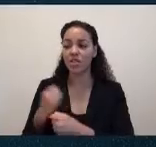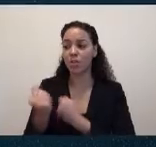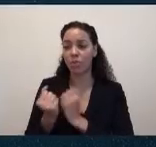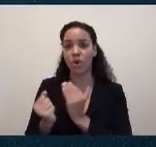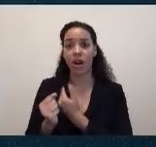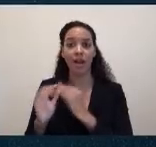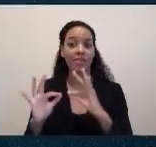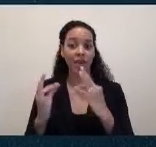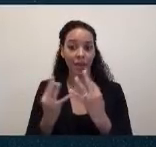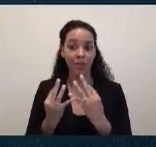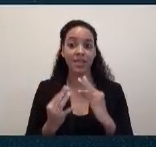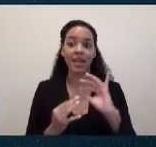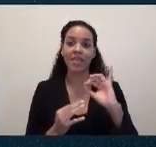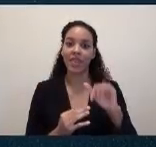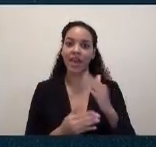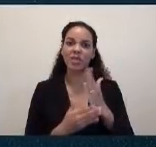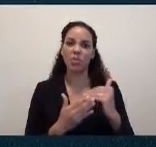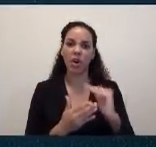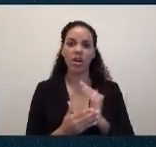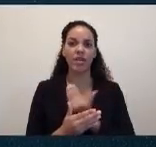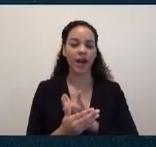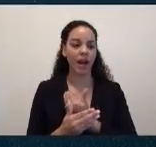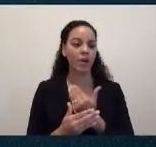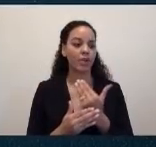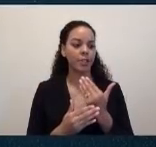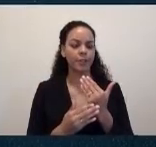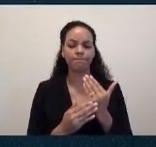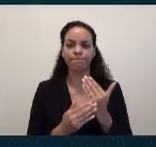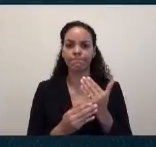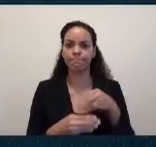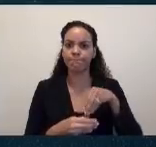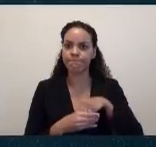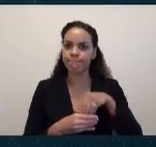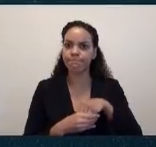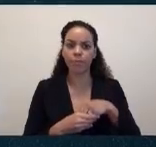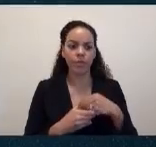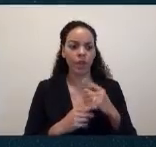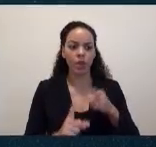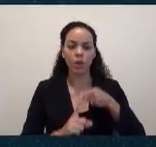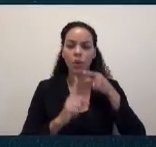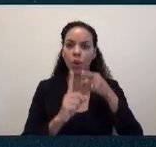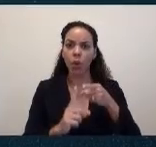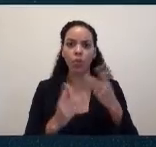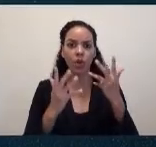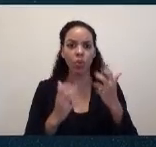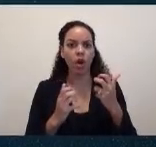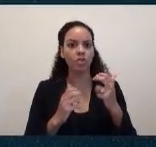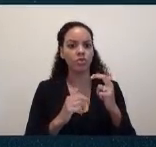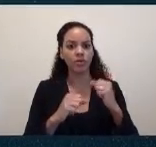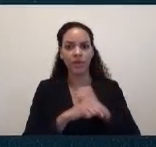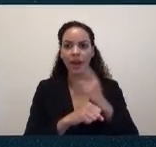is part of the essence of what we are fighting for with the Build Back Better initiative. So thank you for telling your story.